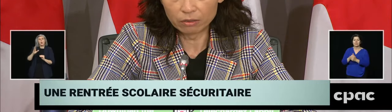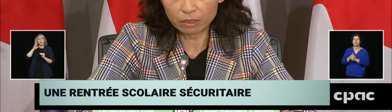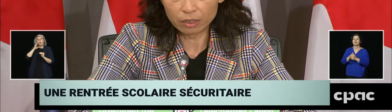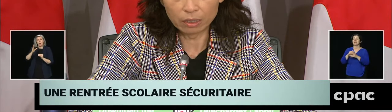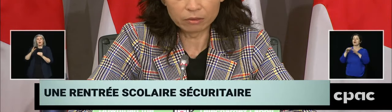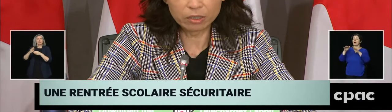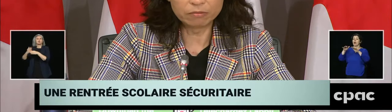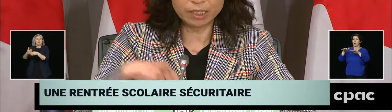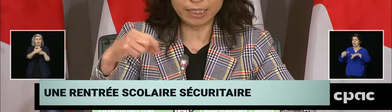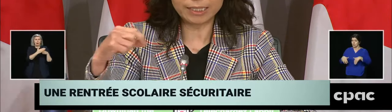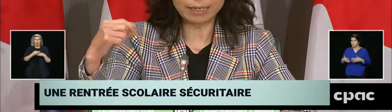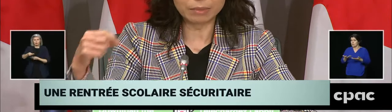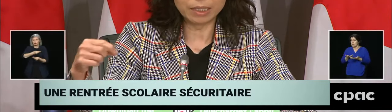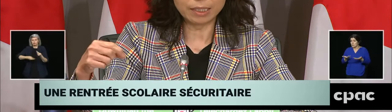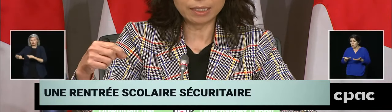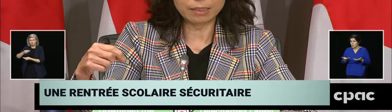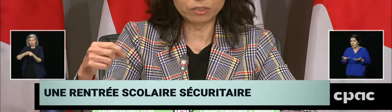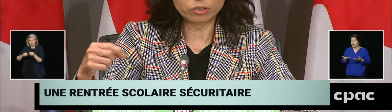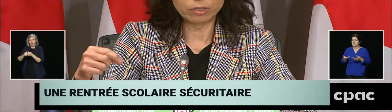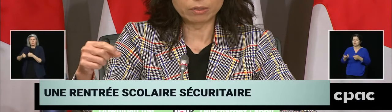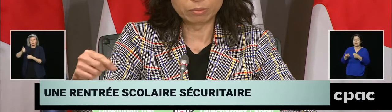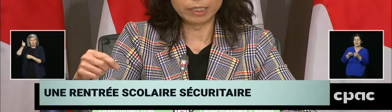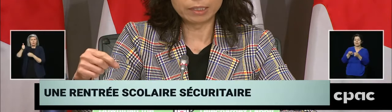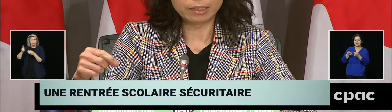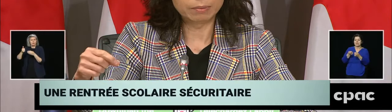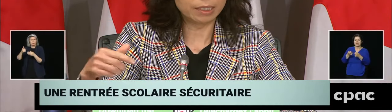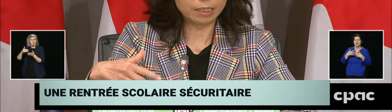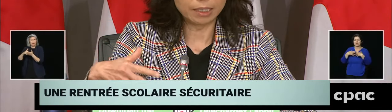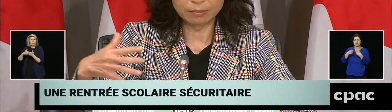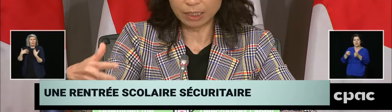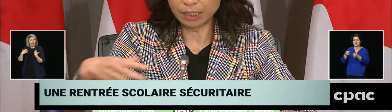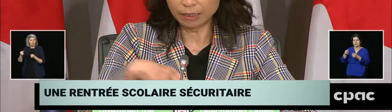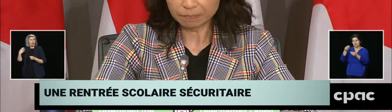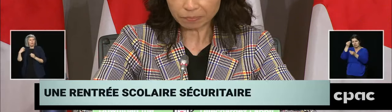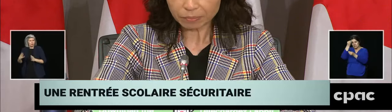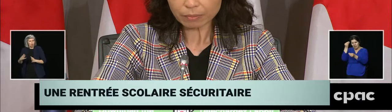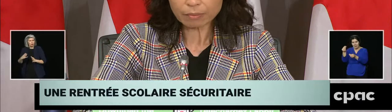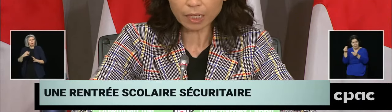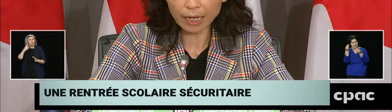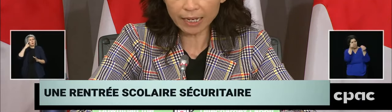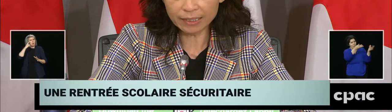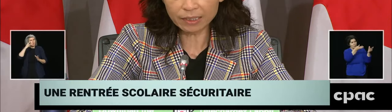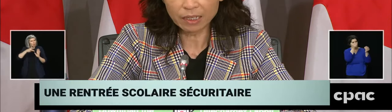OFFICER SO WE CAN KNOW HOW BEST TO MANAGE THE SITUATION.